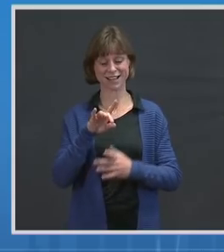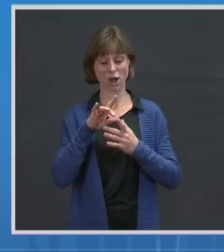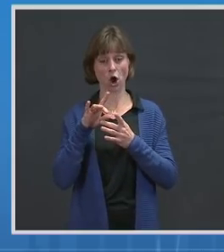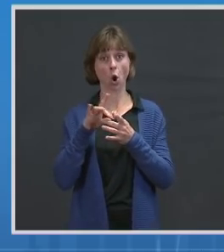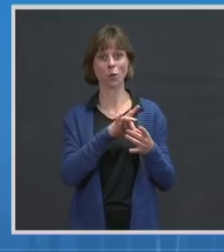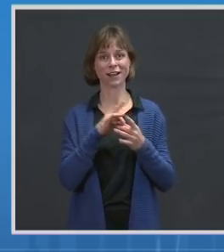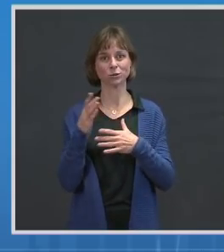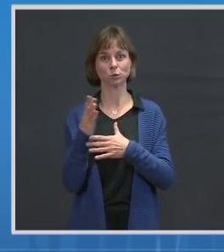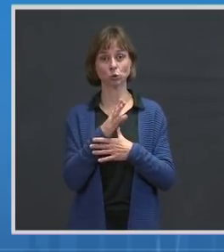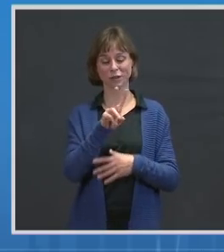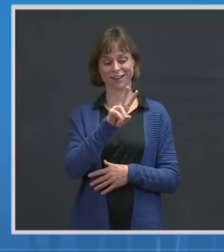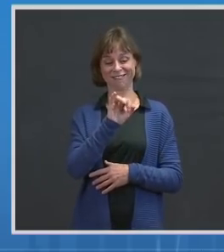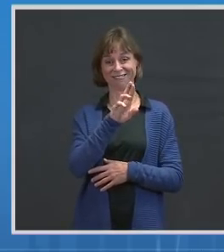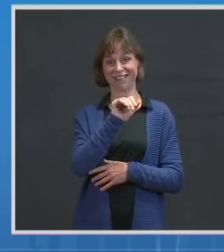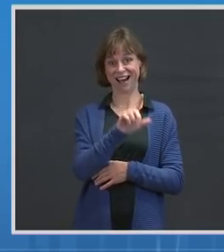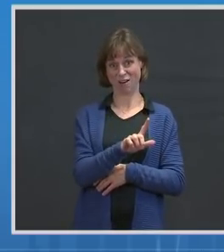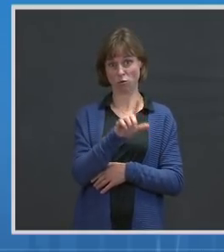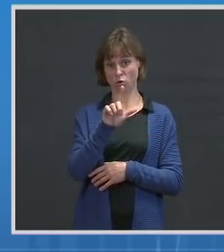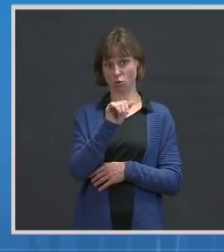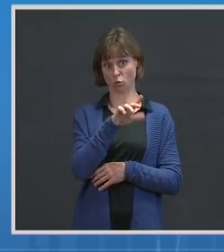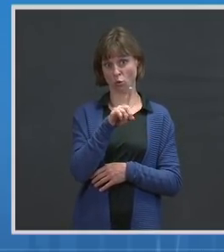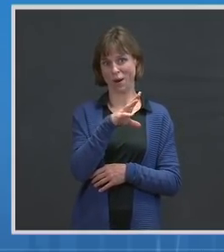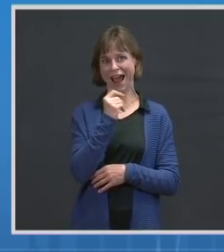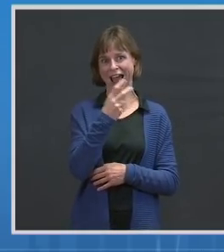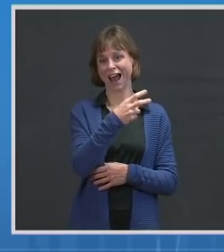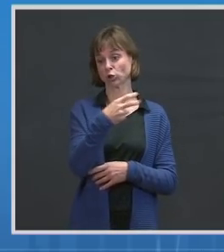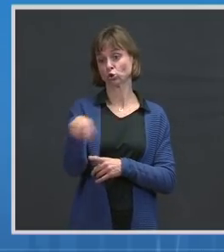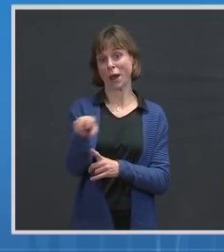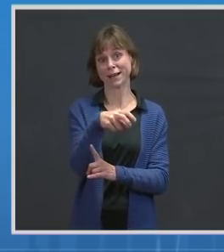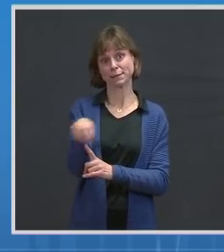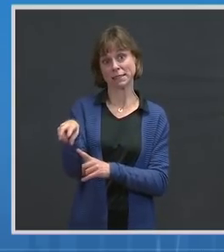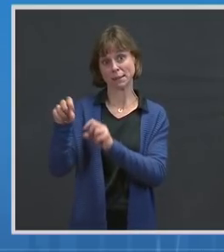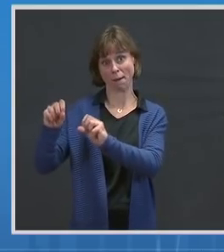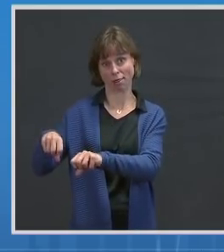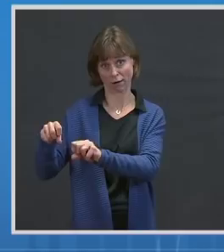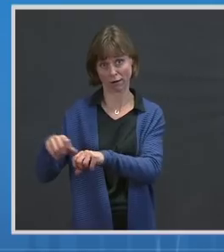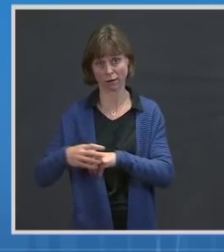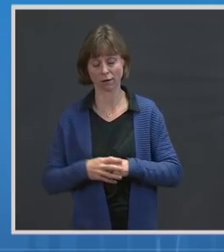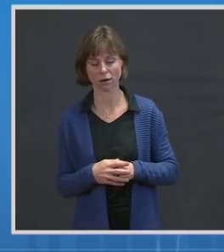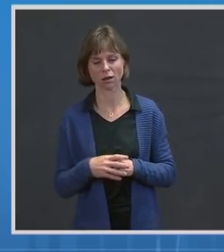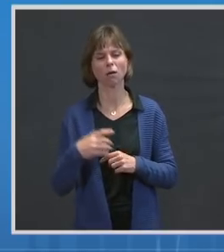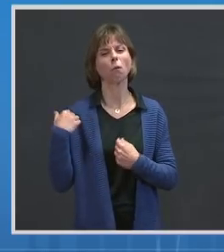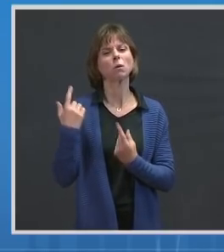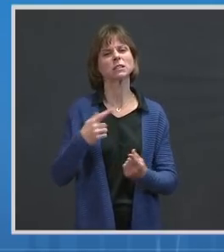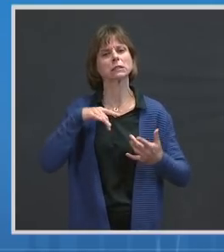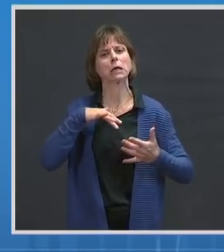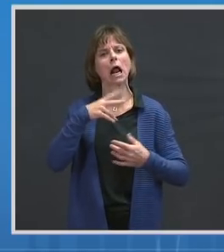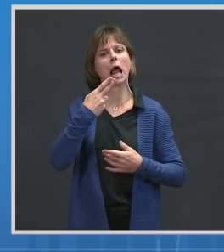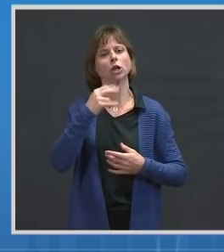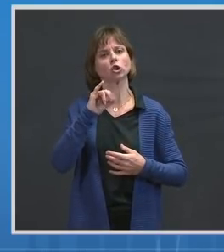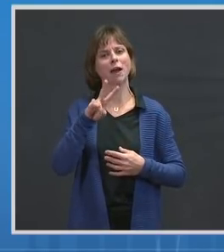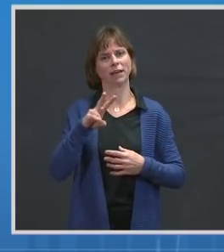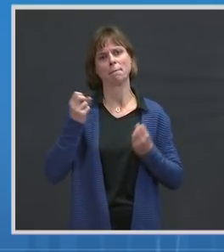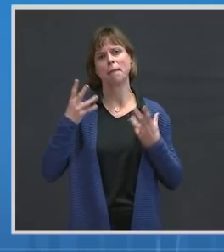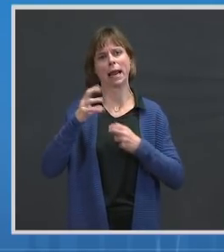We know from ample studies over many years with HIV is that there's a direct correlation